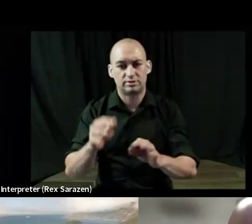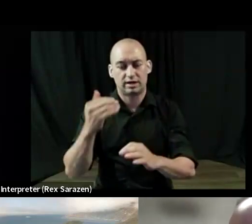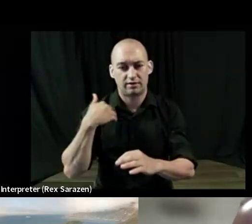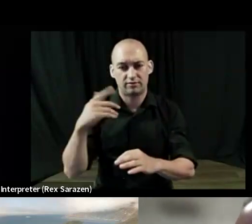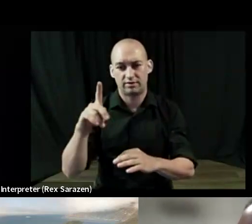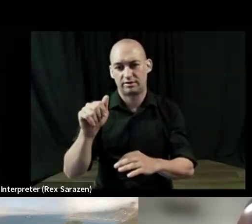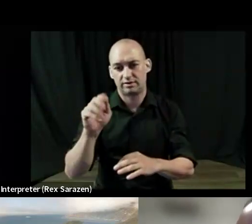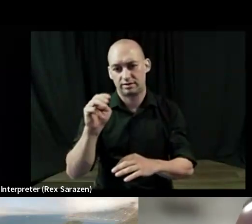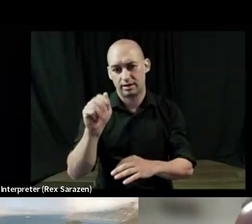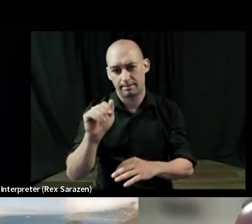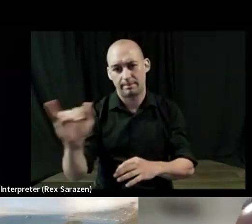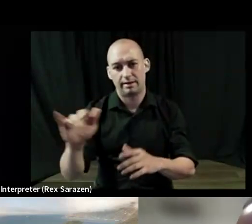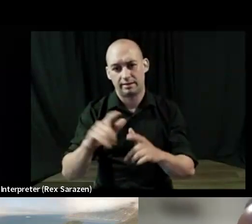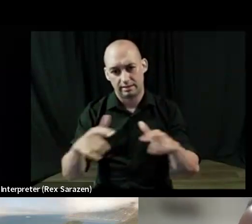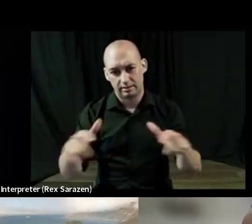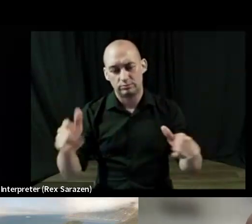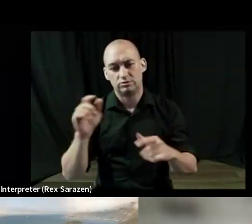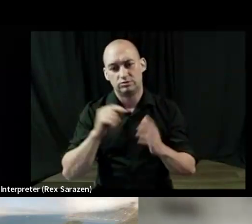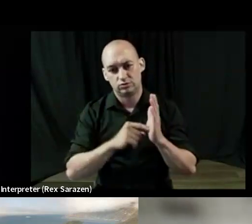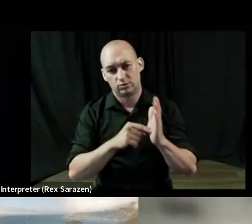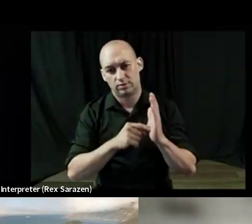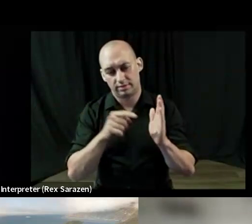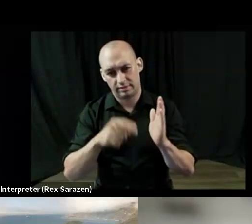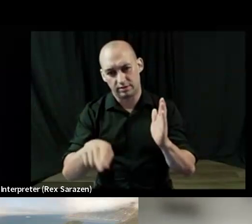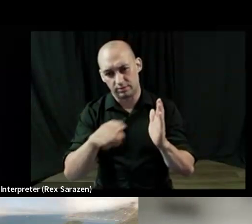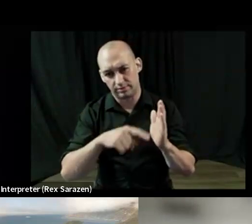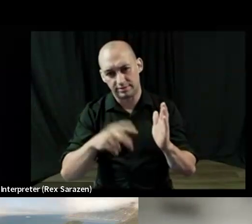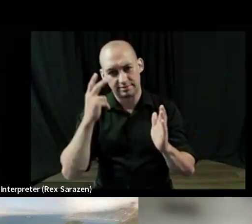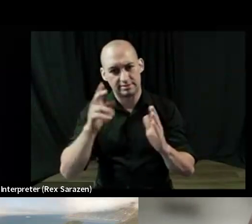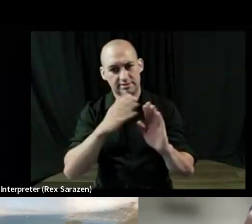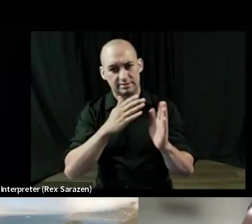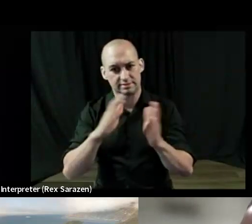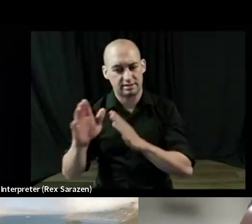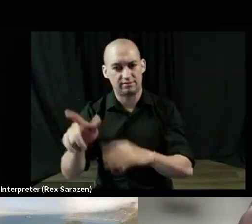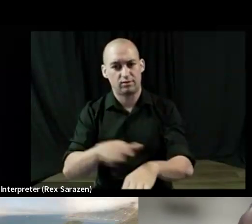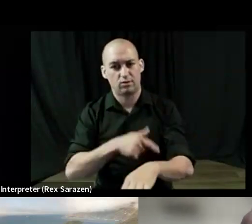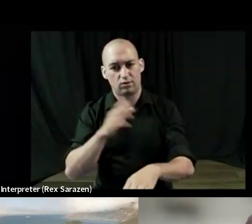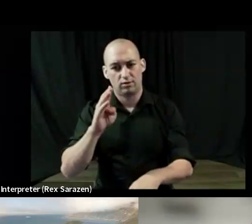there. I do see that my city of Long Beach colleagues and partners are on this call right